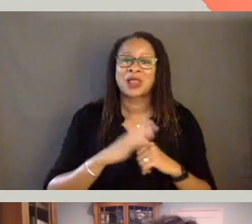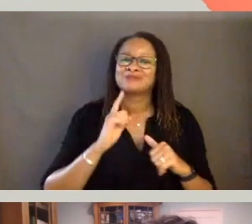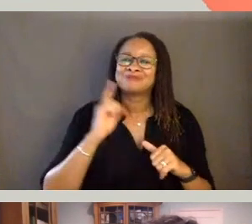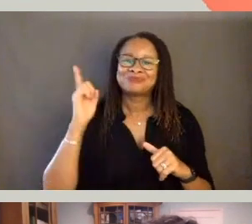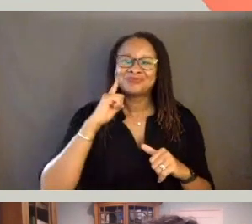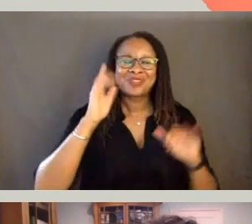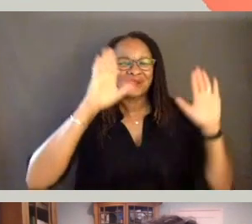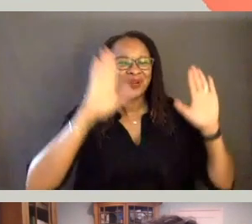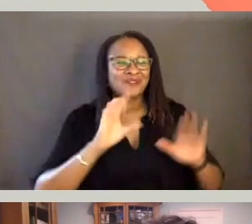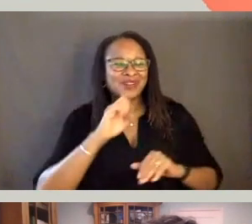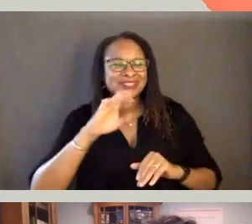Sounds wonderful.